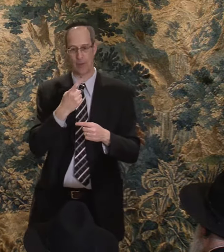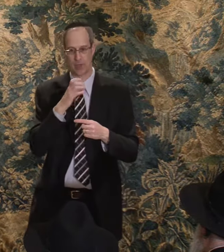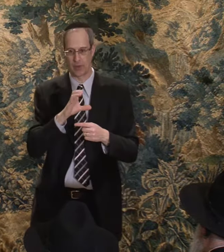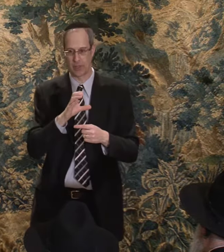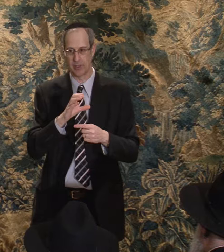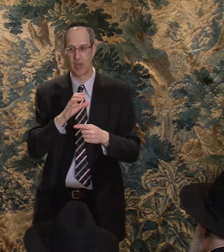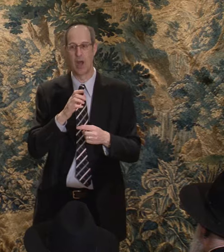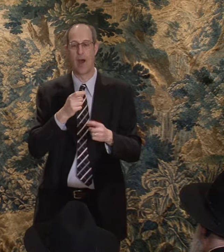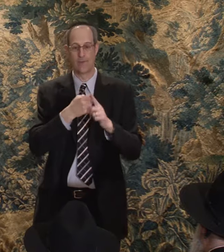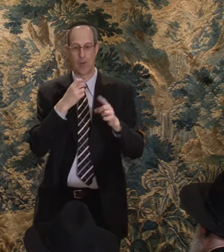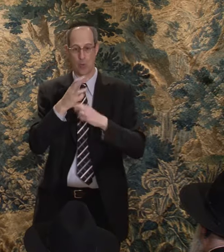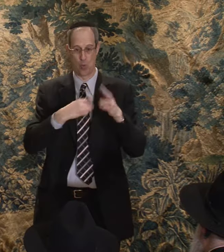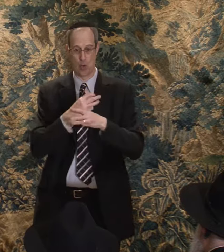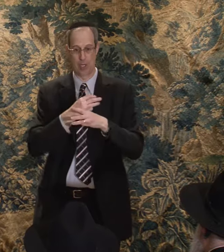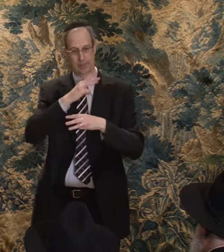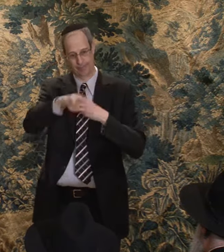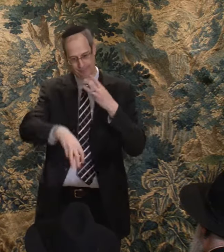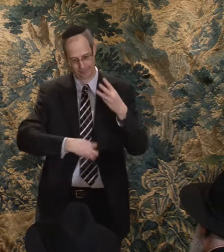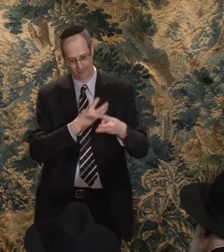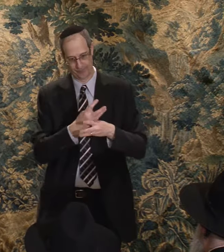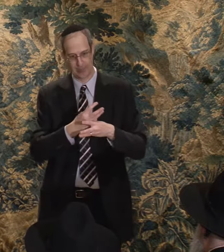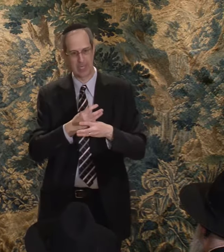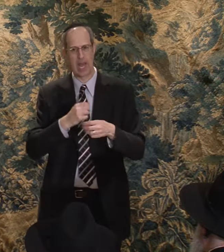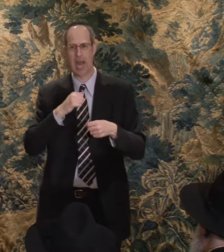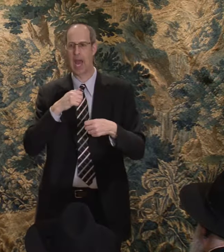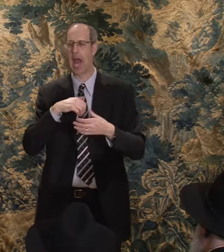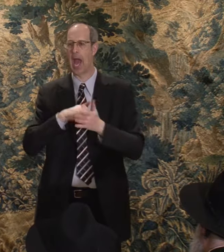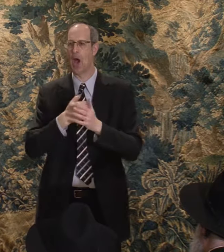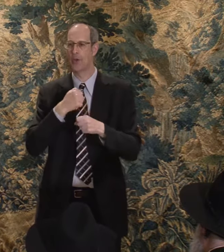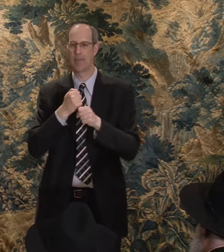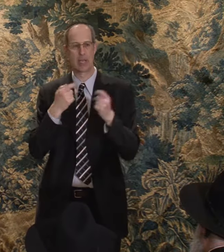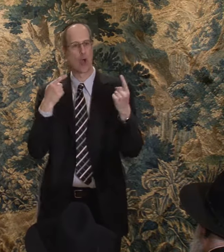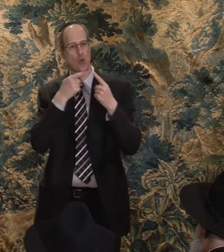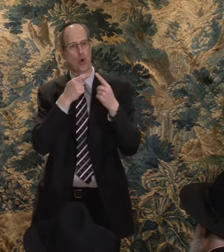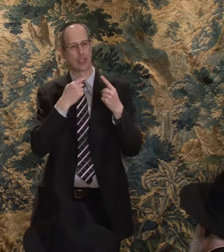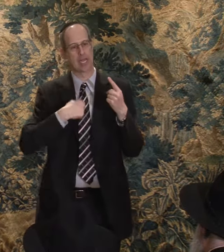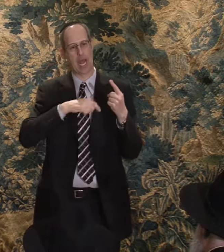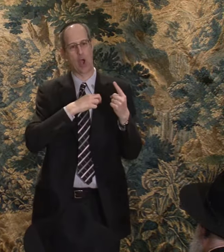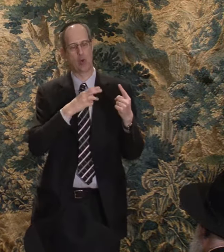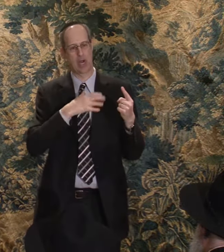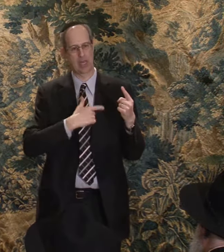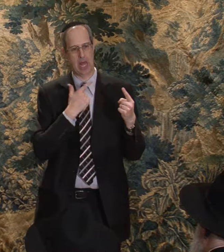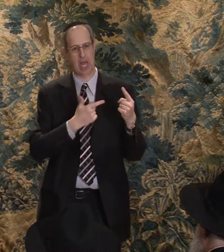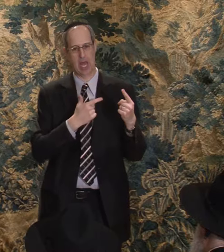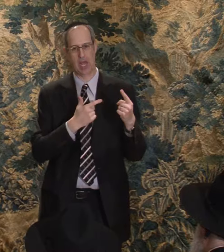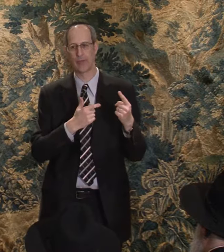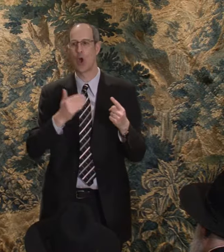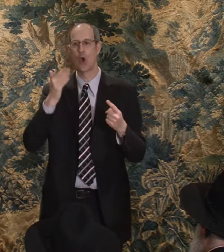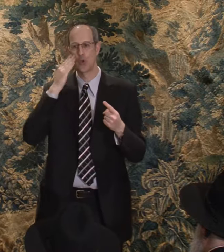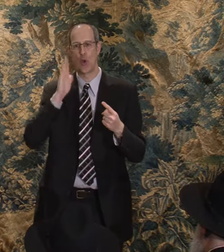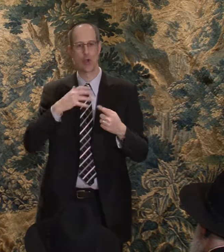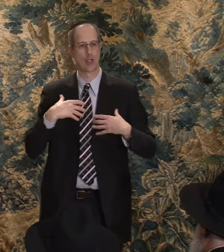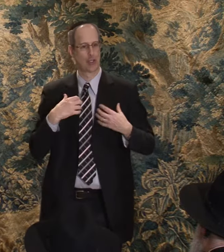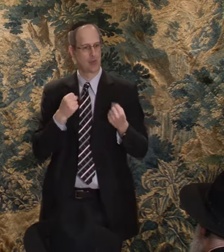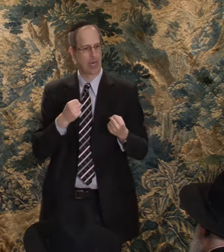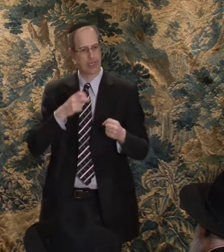the world and how do we meet goals in our own lives as we said like Rob you um know your strengths believe in yourself